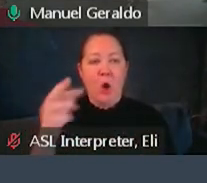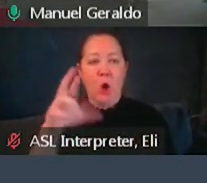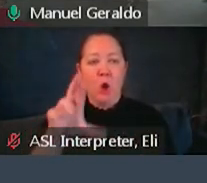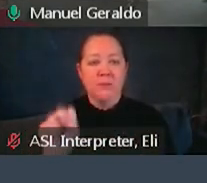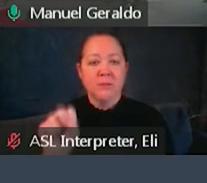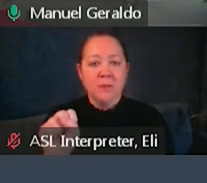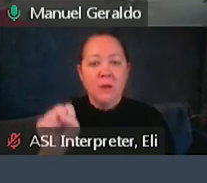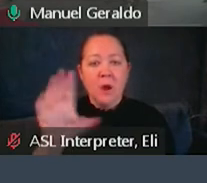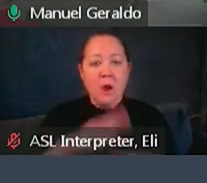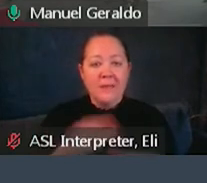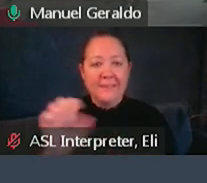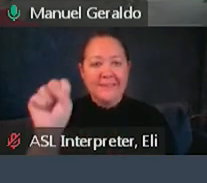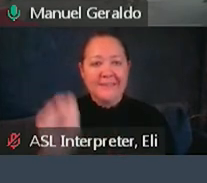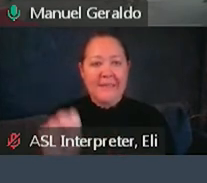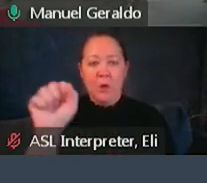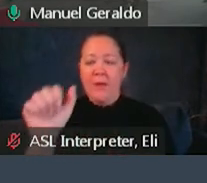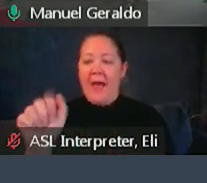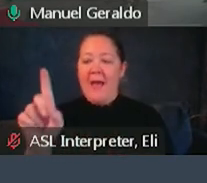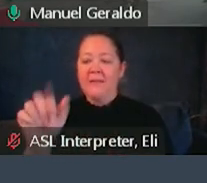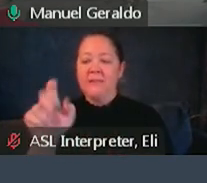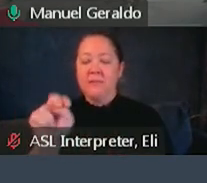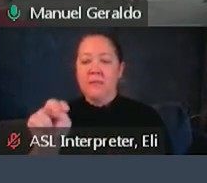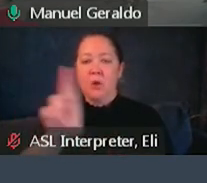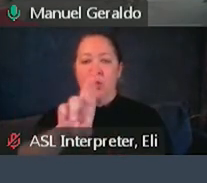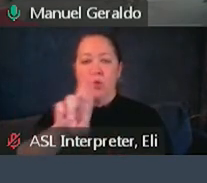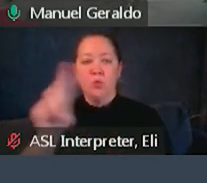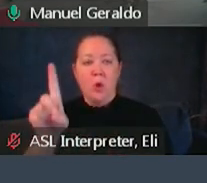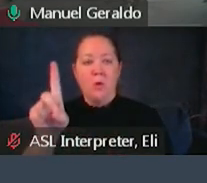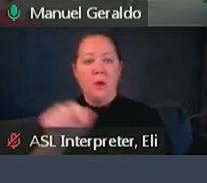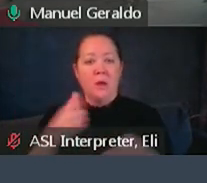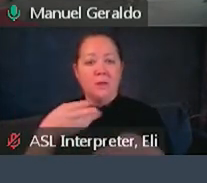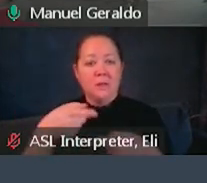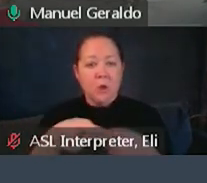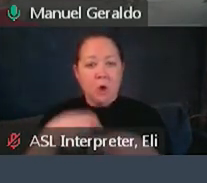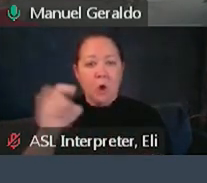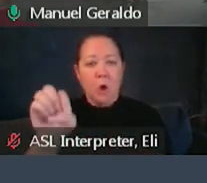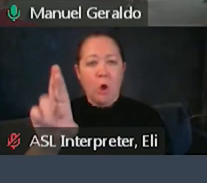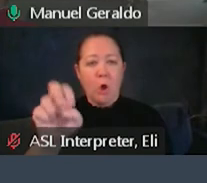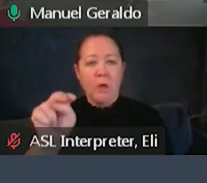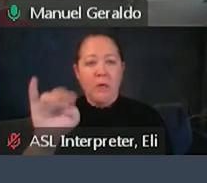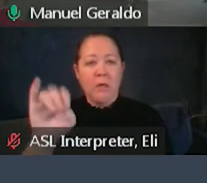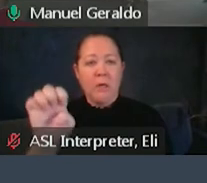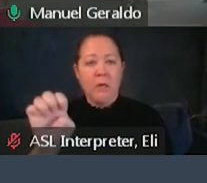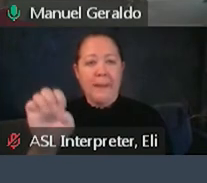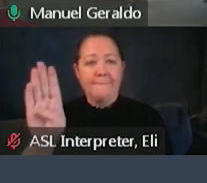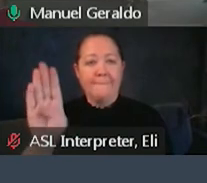The park at Addison Metro development is located on the South and West side of the site with townhomes to the South